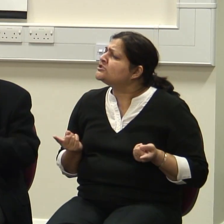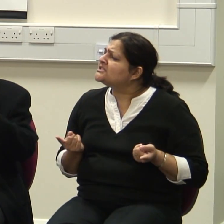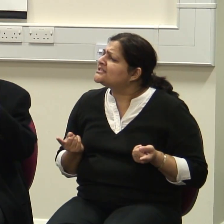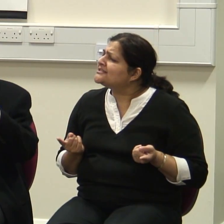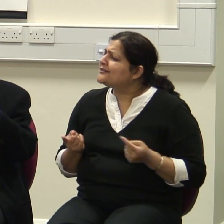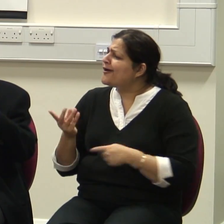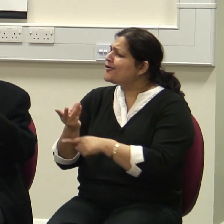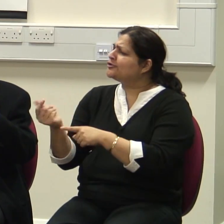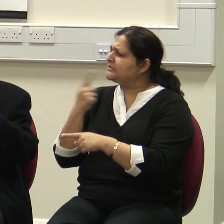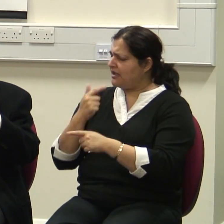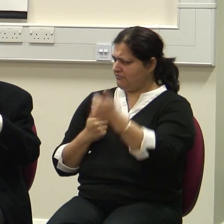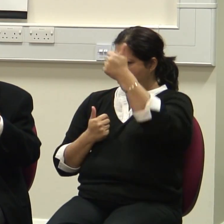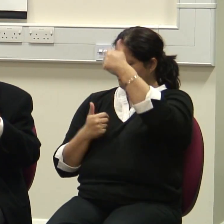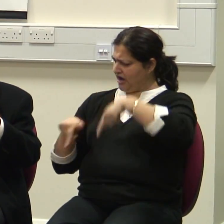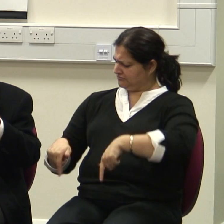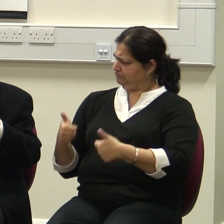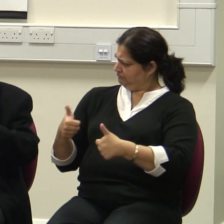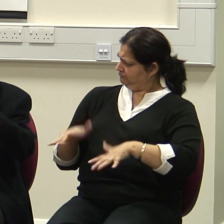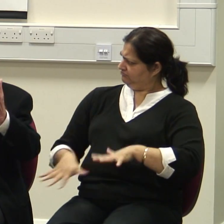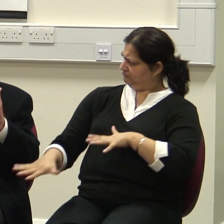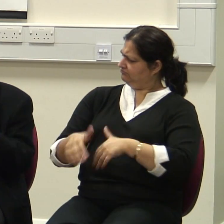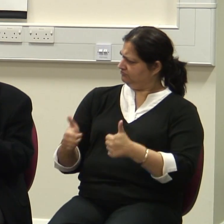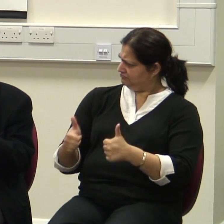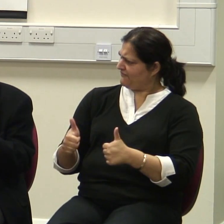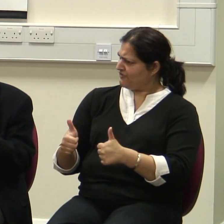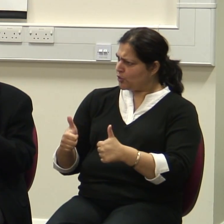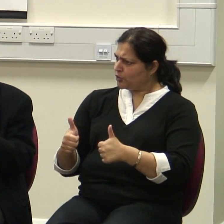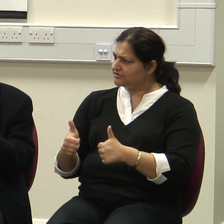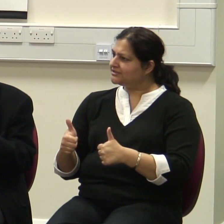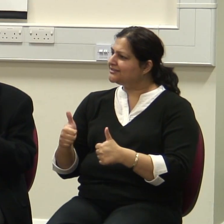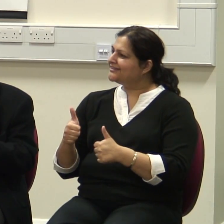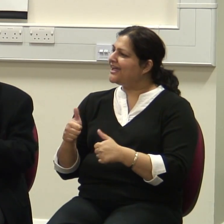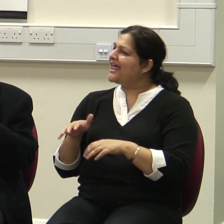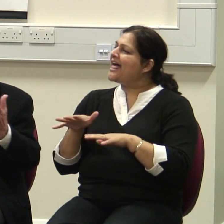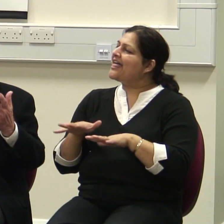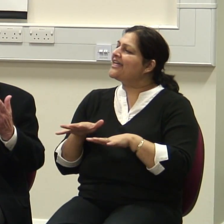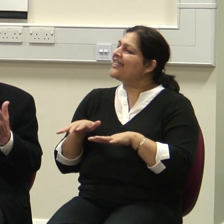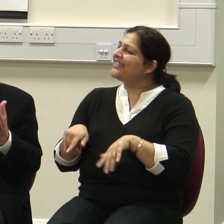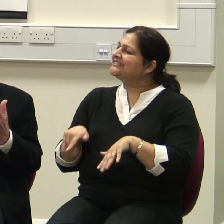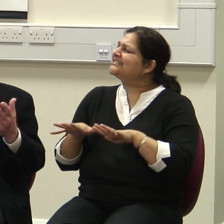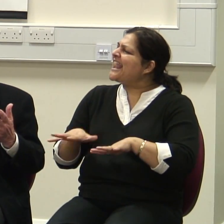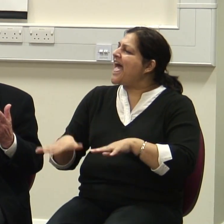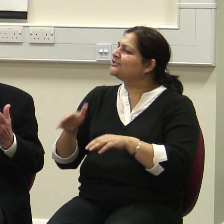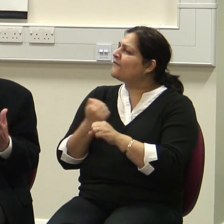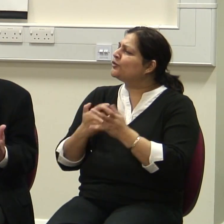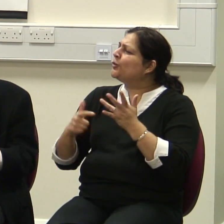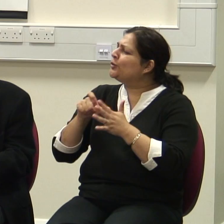a land of Goethe. Goethe was a great German poet. This is a land of culture – and Germany